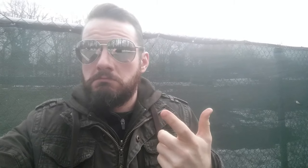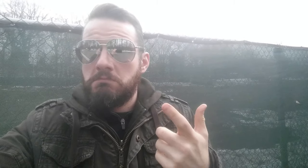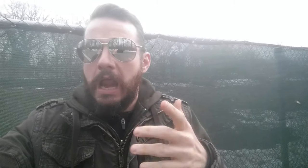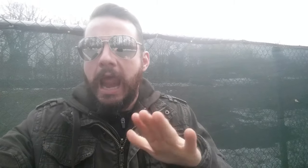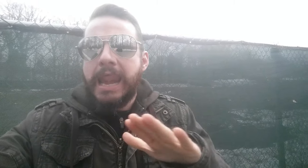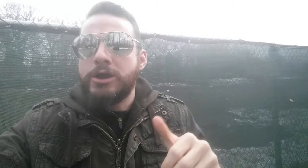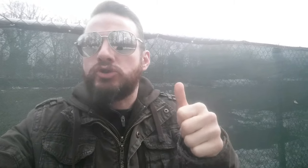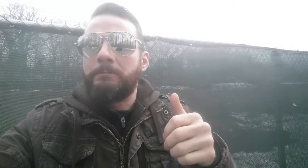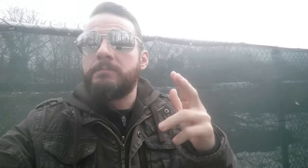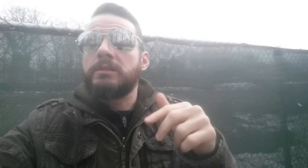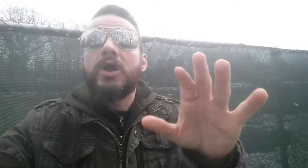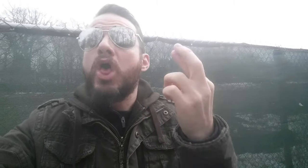It's gonna be a nice building.